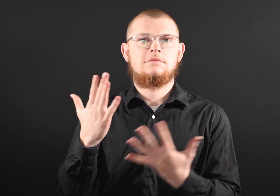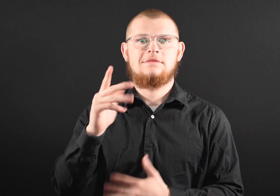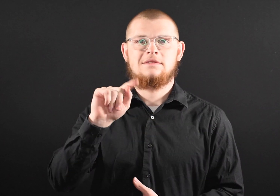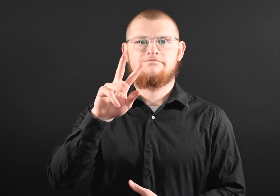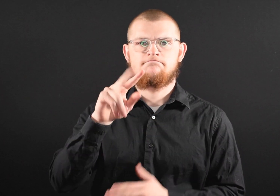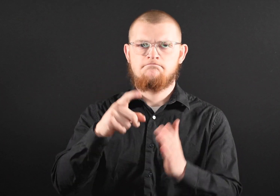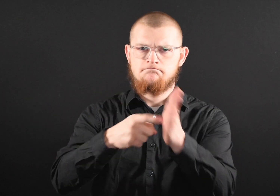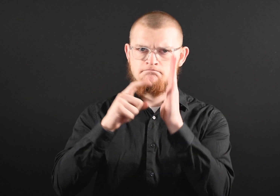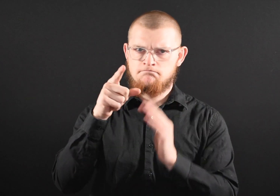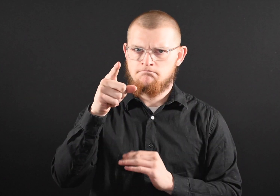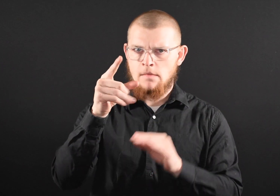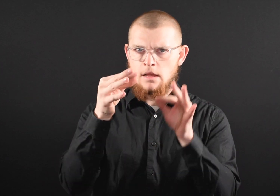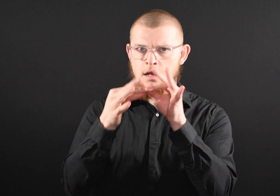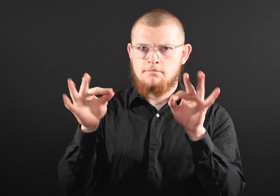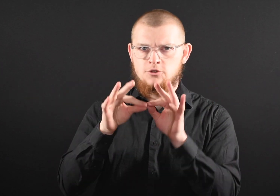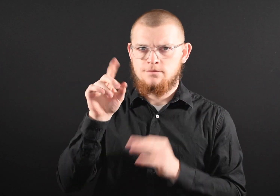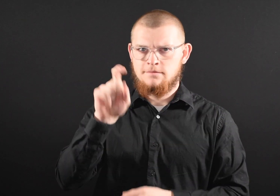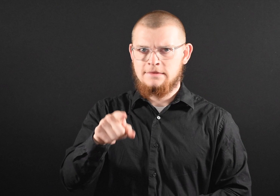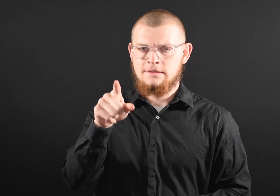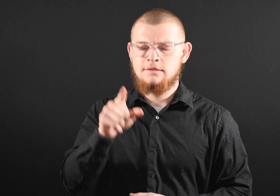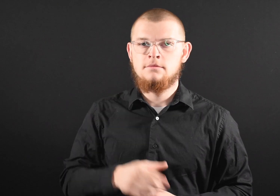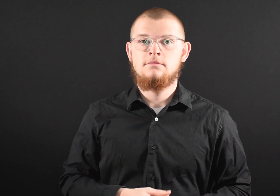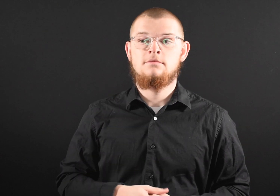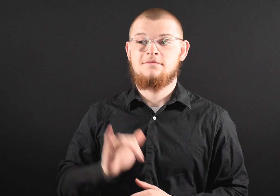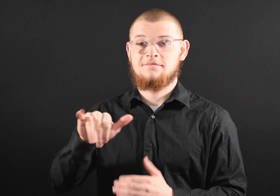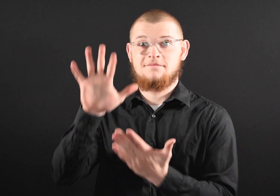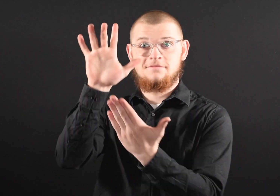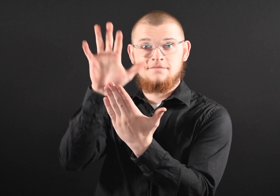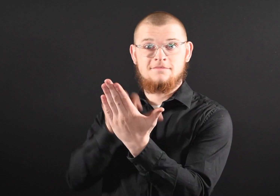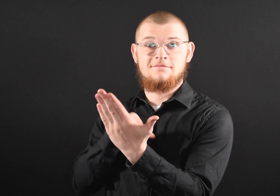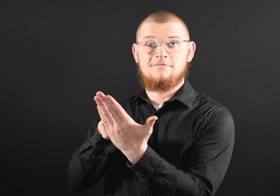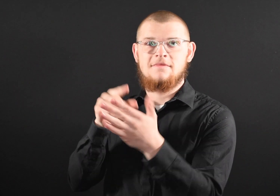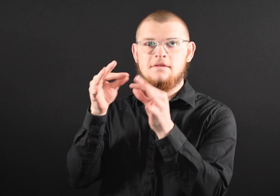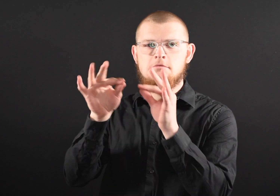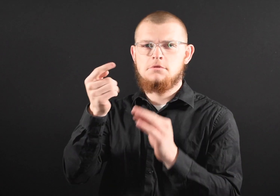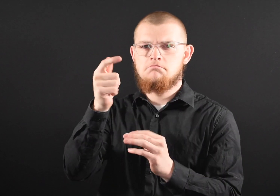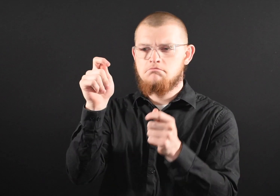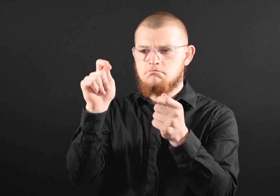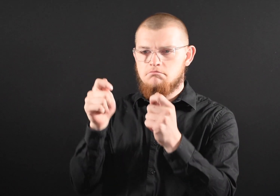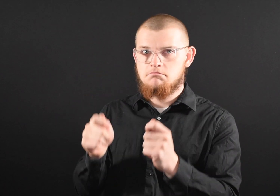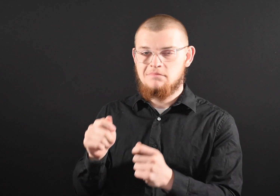closed-captioned television required, contingent on changes in the bill language.